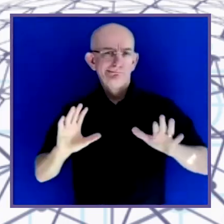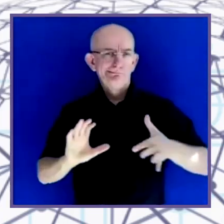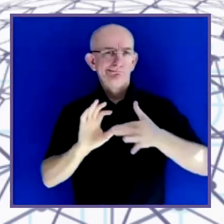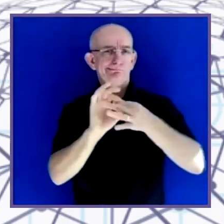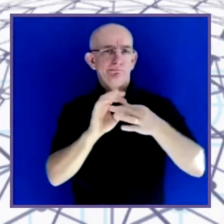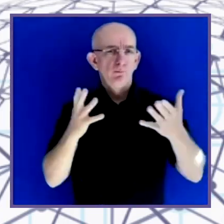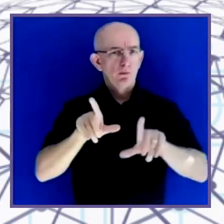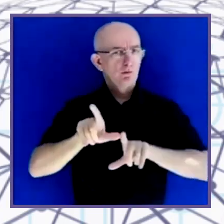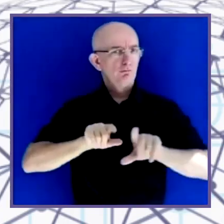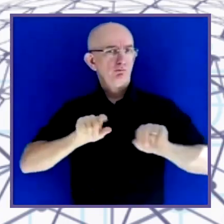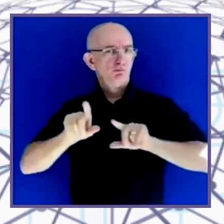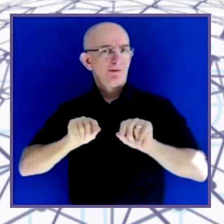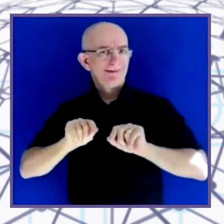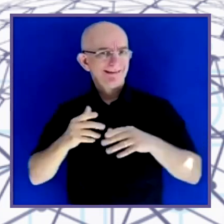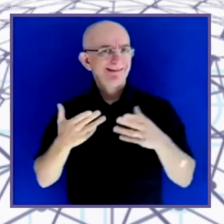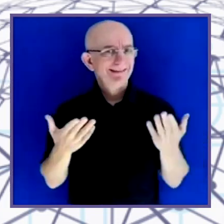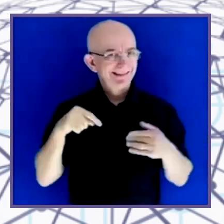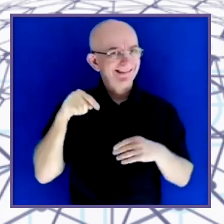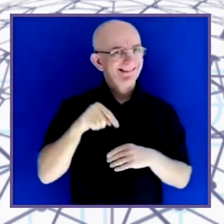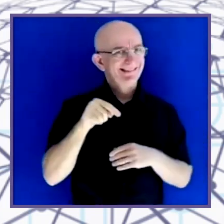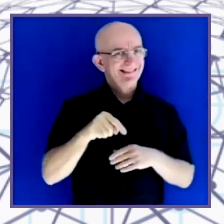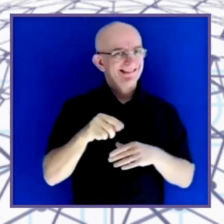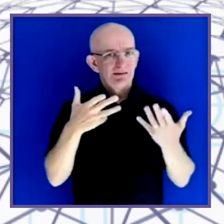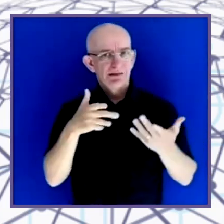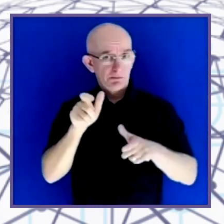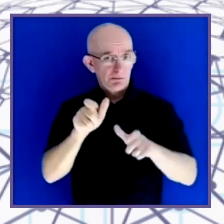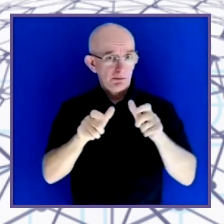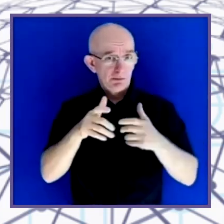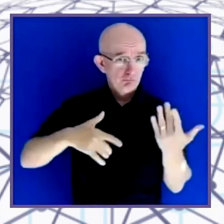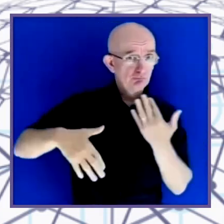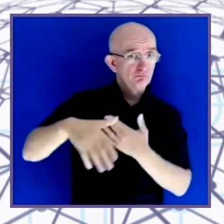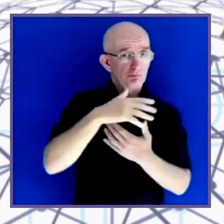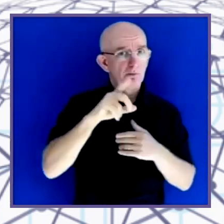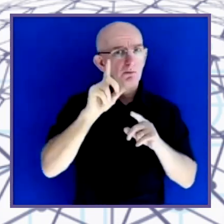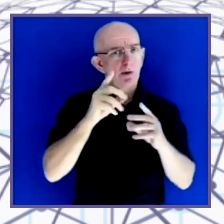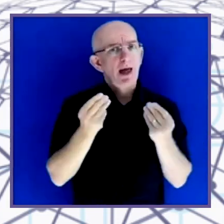working for, for the city that we live in and for the communities that we want to empower?